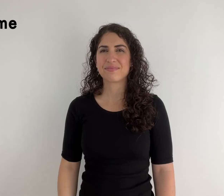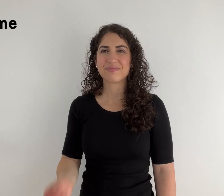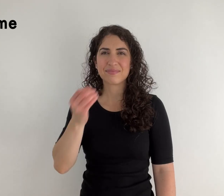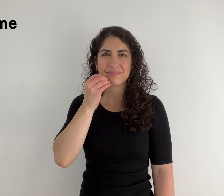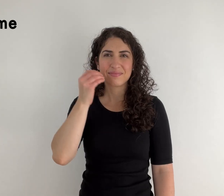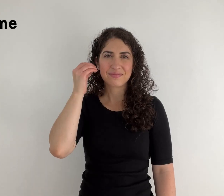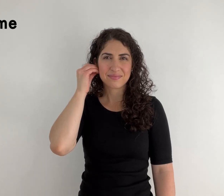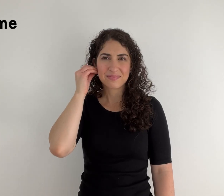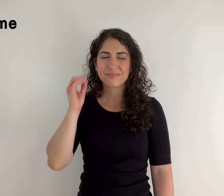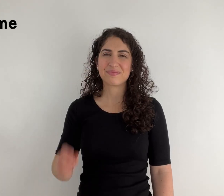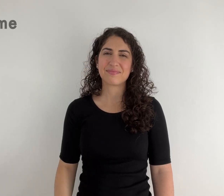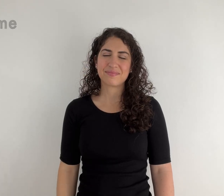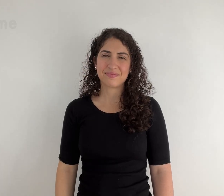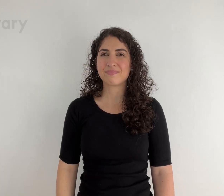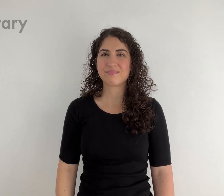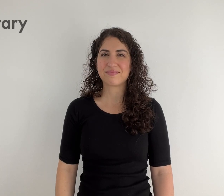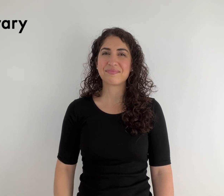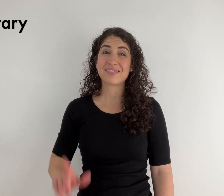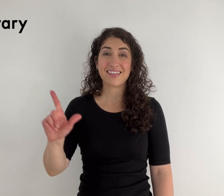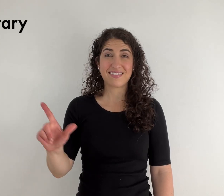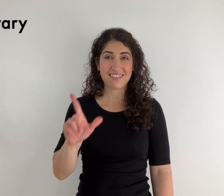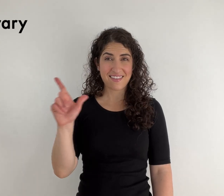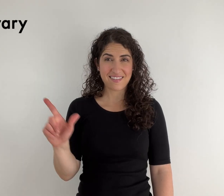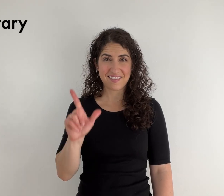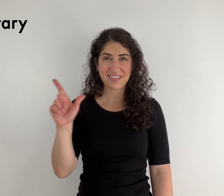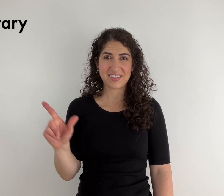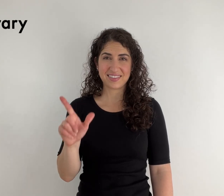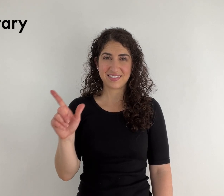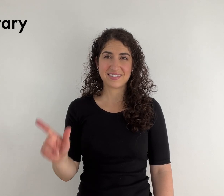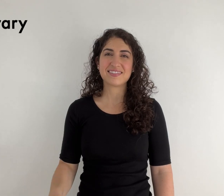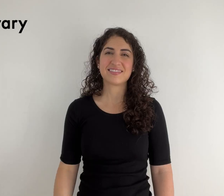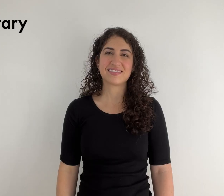HOME LIBRARY